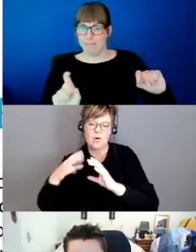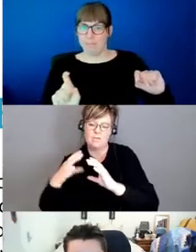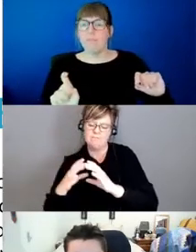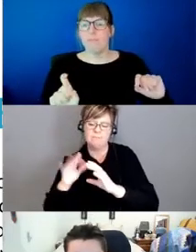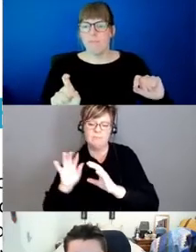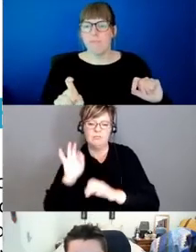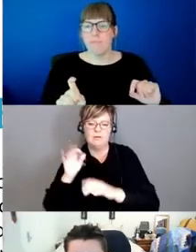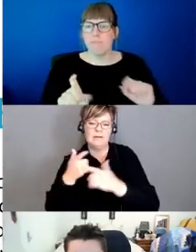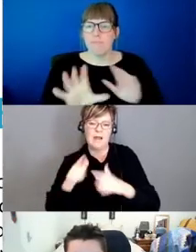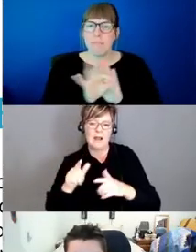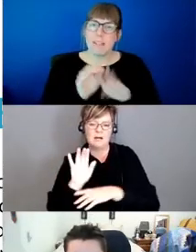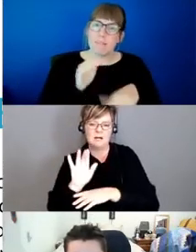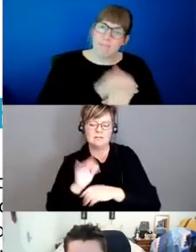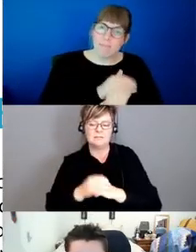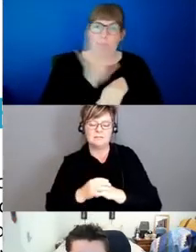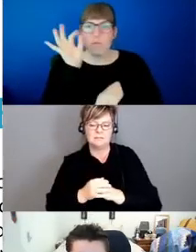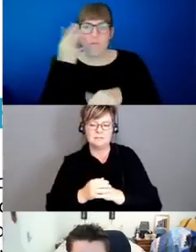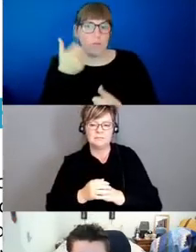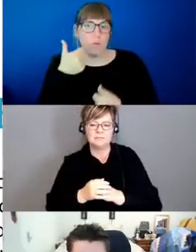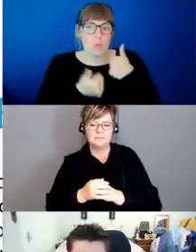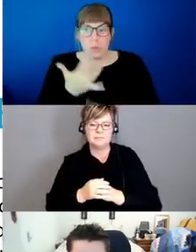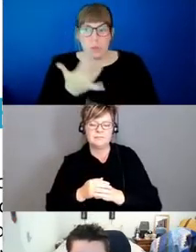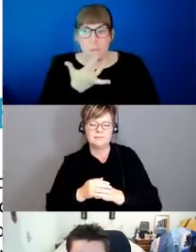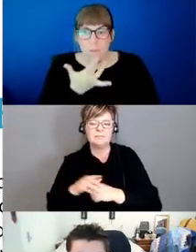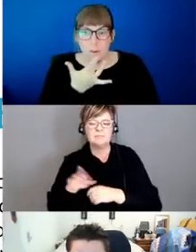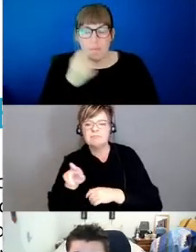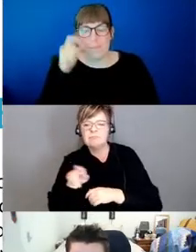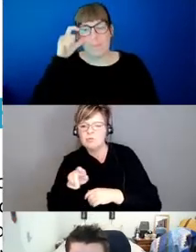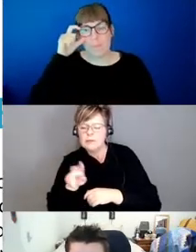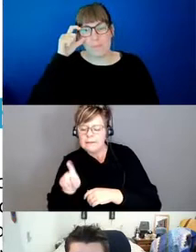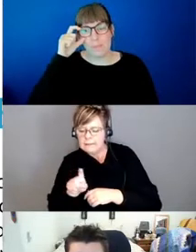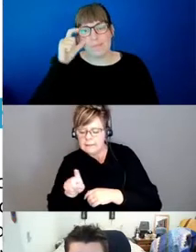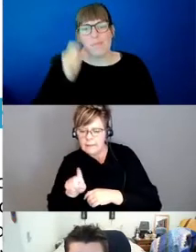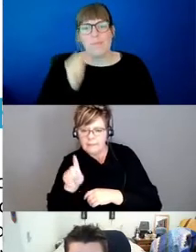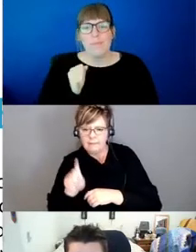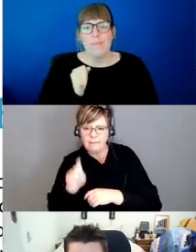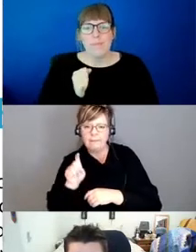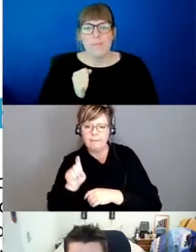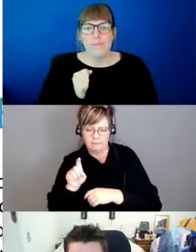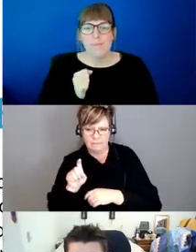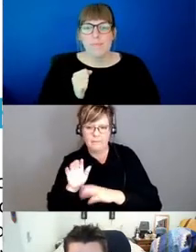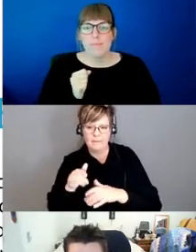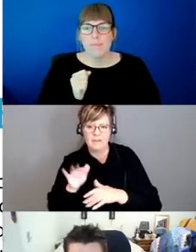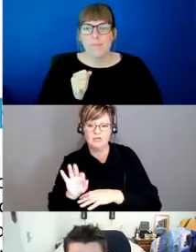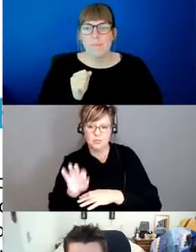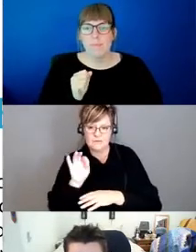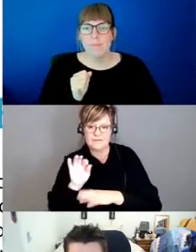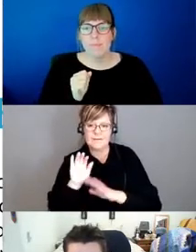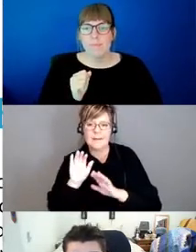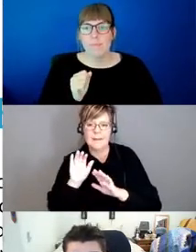YOU SELECT THIS OPTION, YOU WILL NEED TO CHANGE THE LANGUAGE SETTINGS -- YOU WILL NOT,